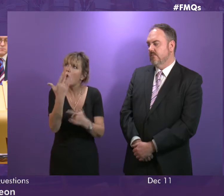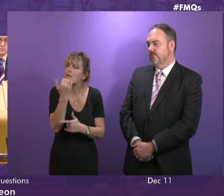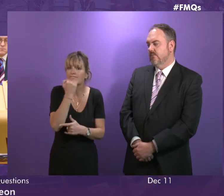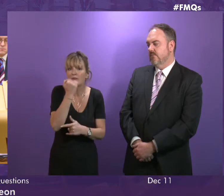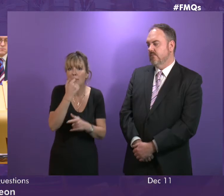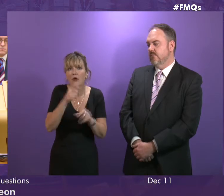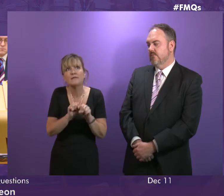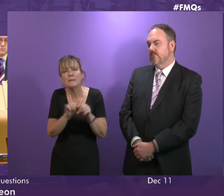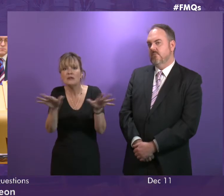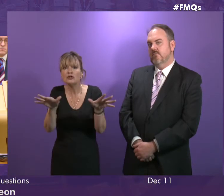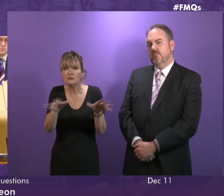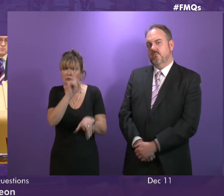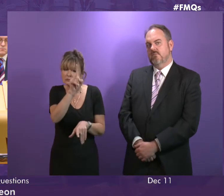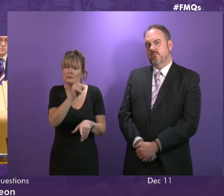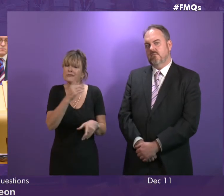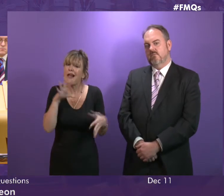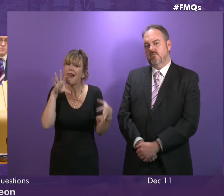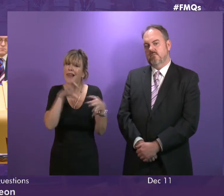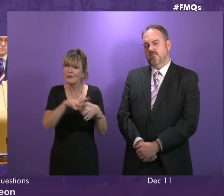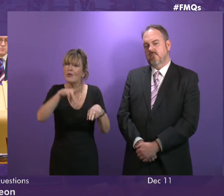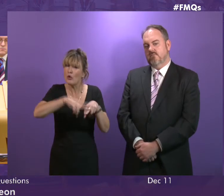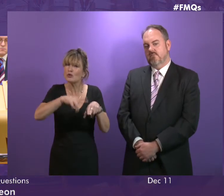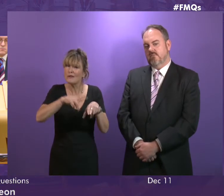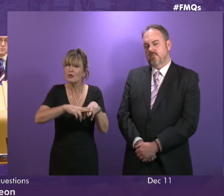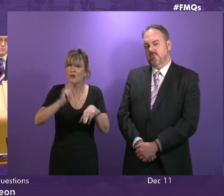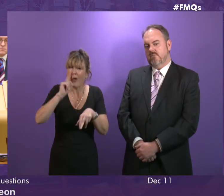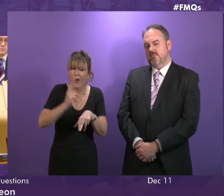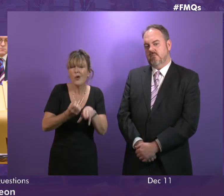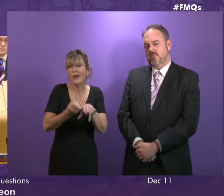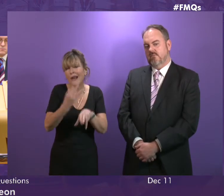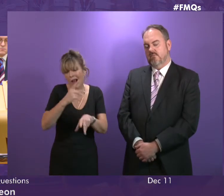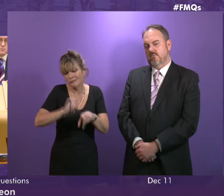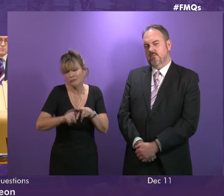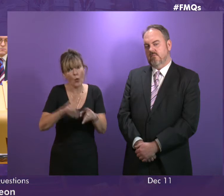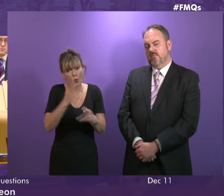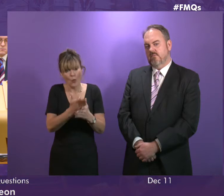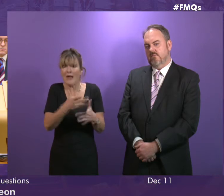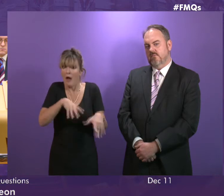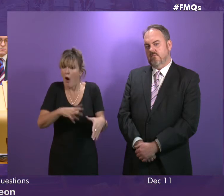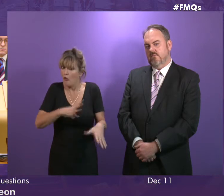I have made very clear that we are in a transition away from fossil fuels. That transition must